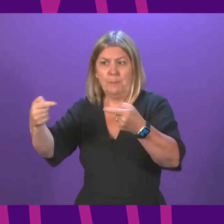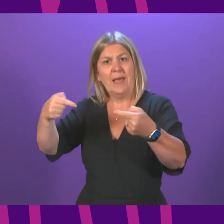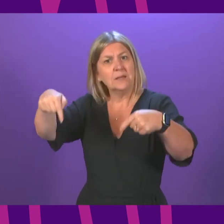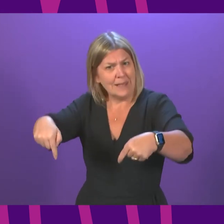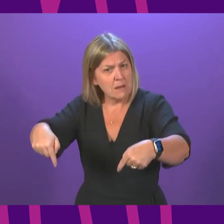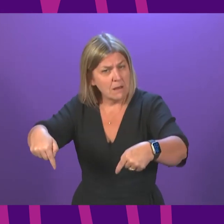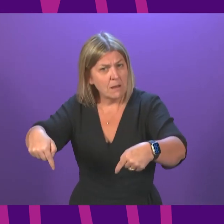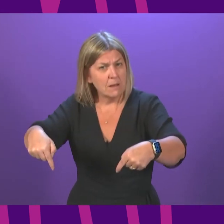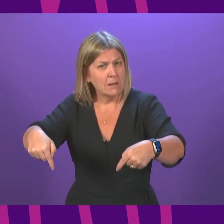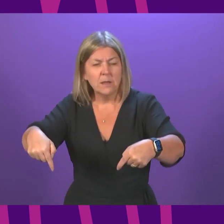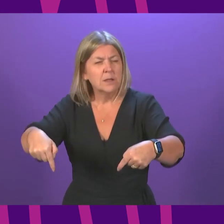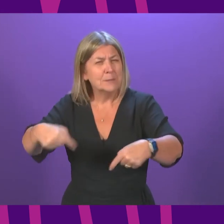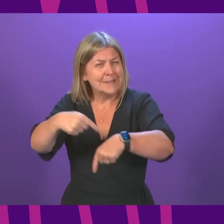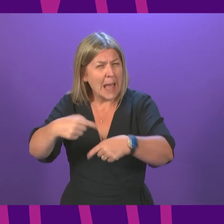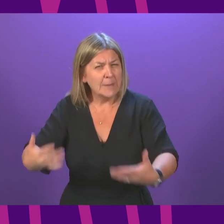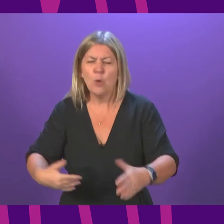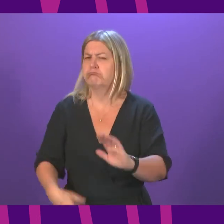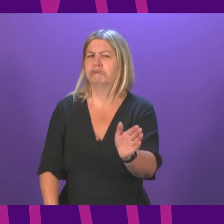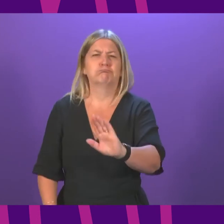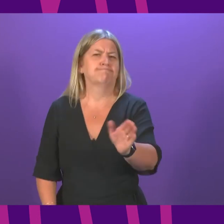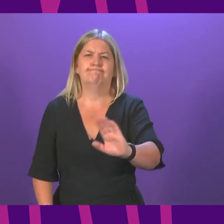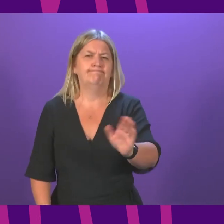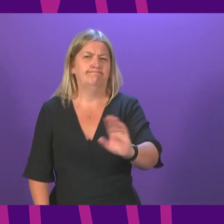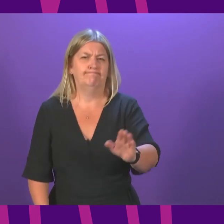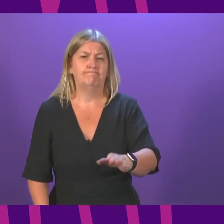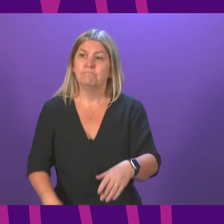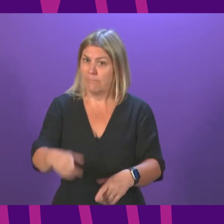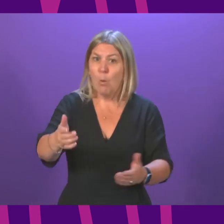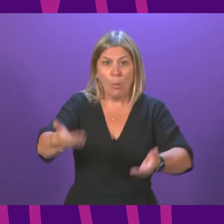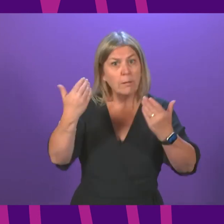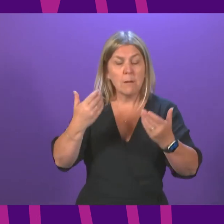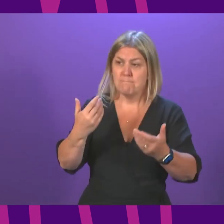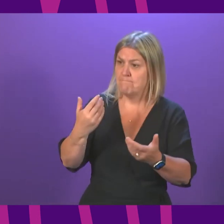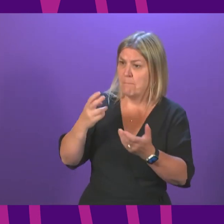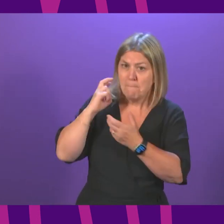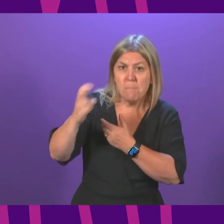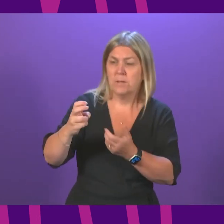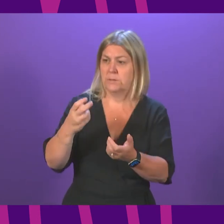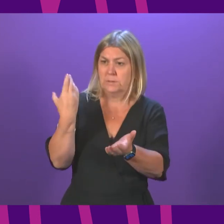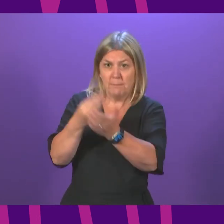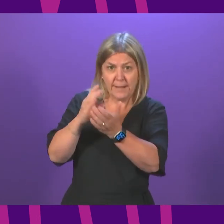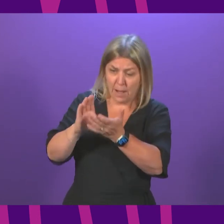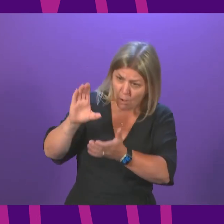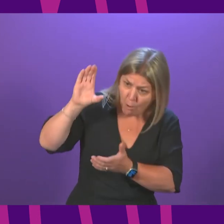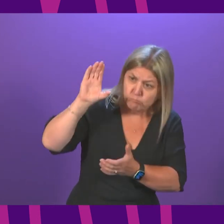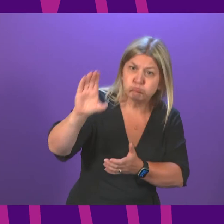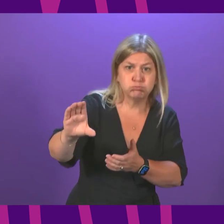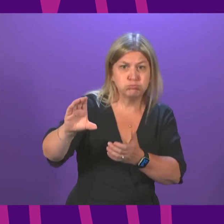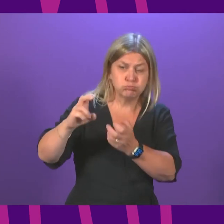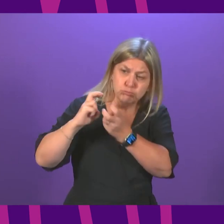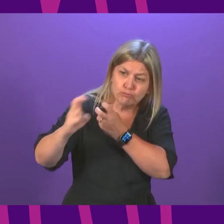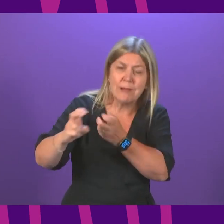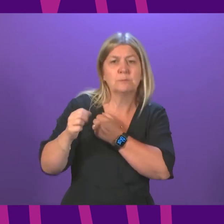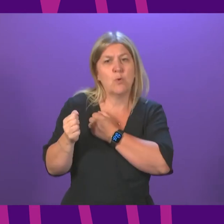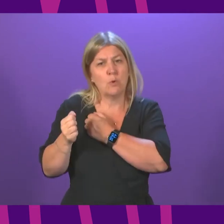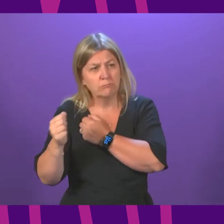I welcome the colossal sums that have been put into the bus industry and rail services